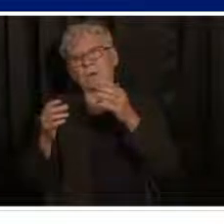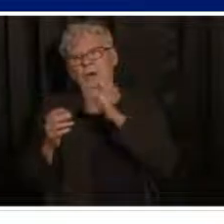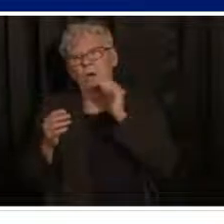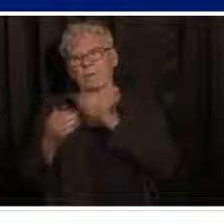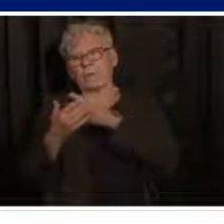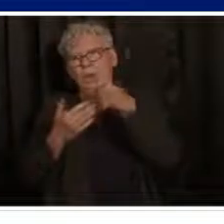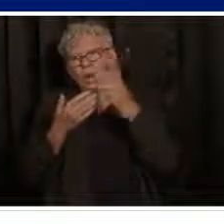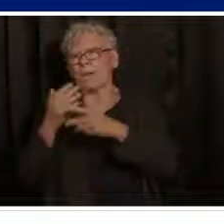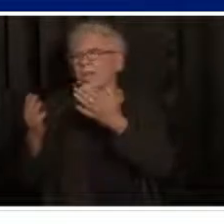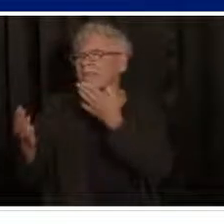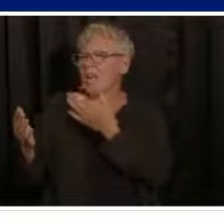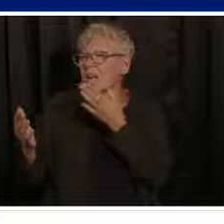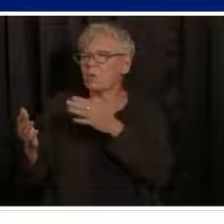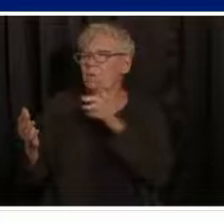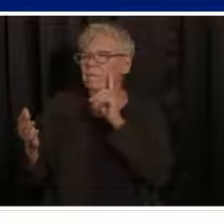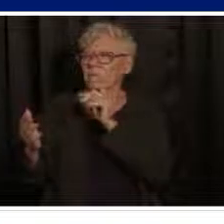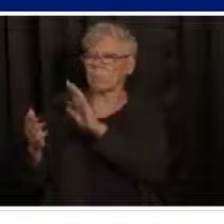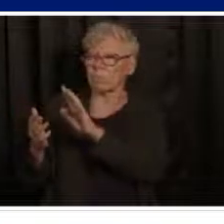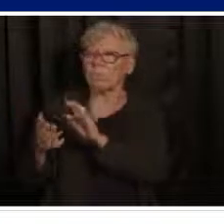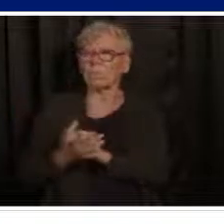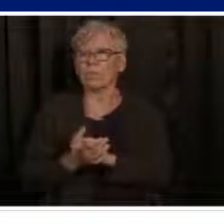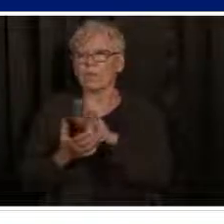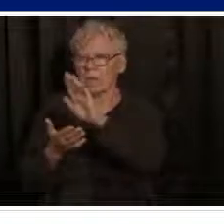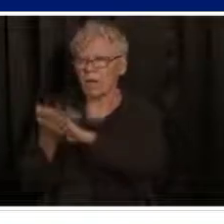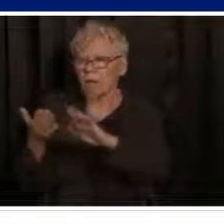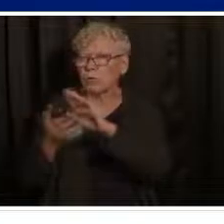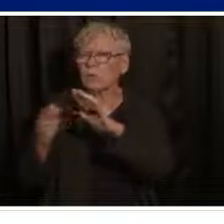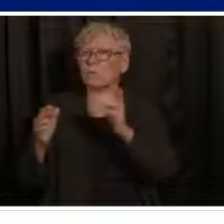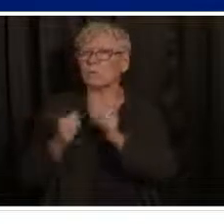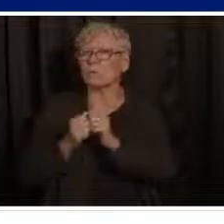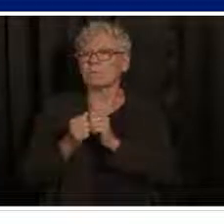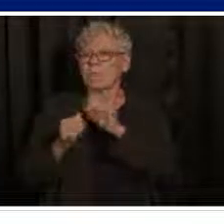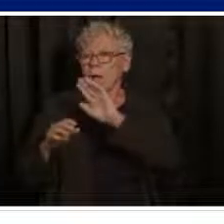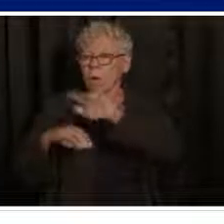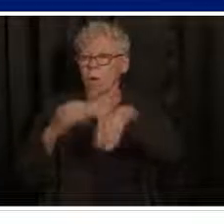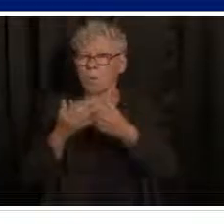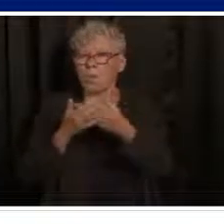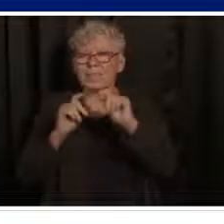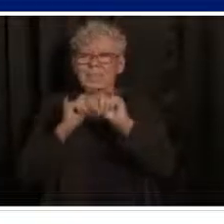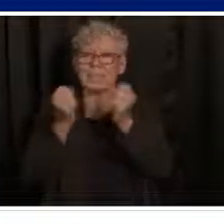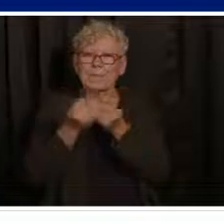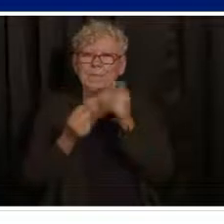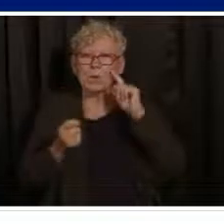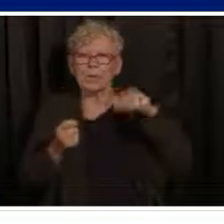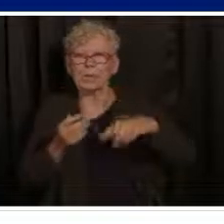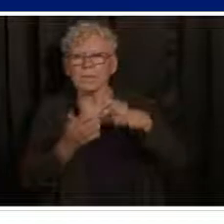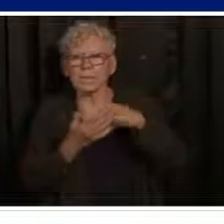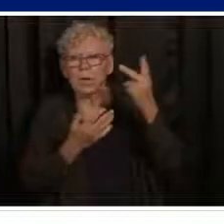entire um CC CCCS team um for bringing this program to life,